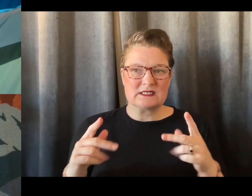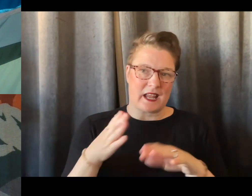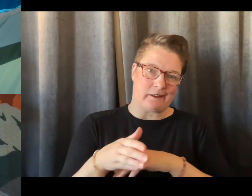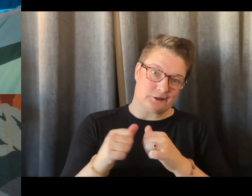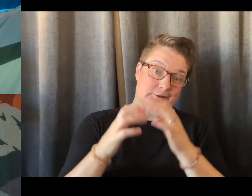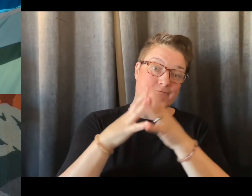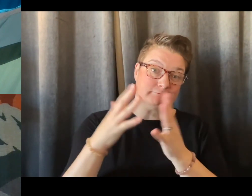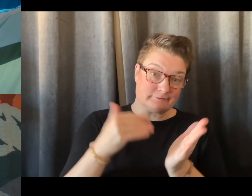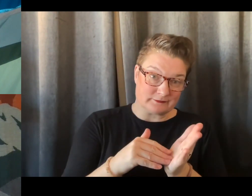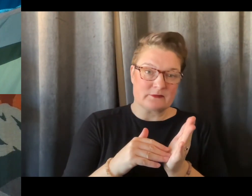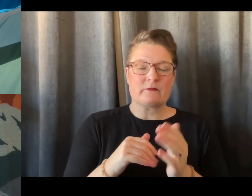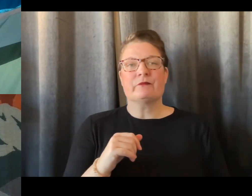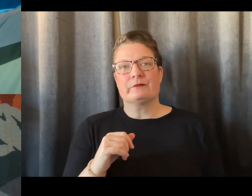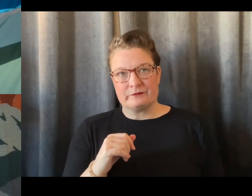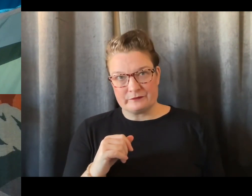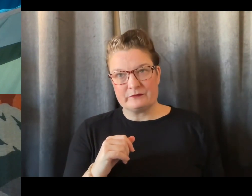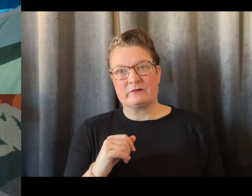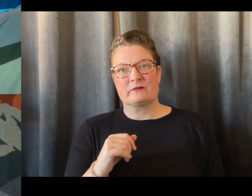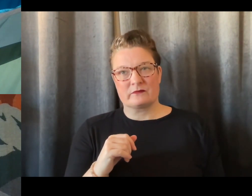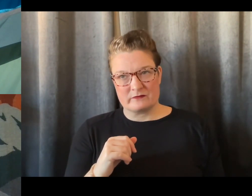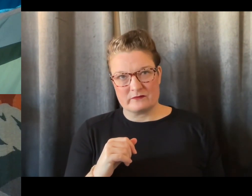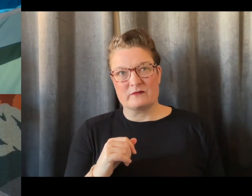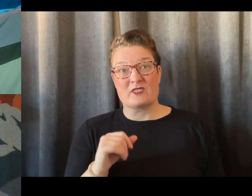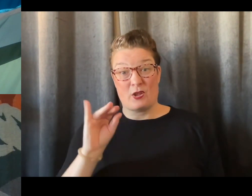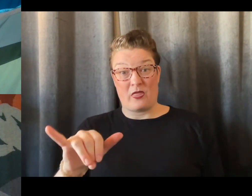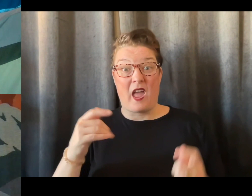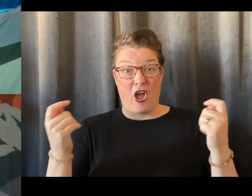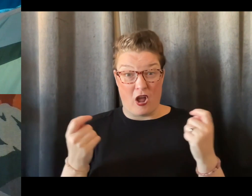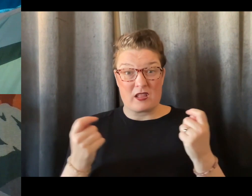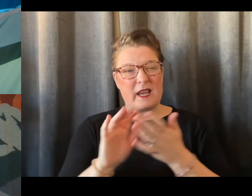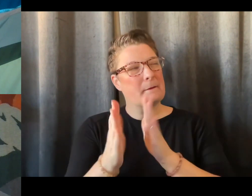And it's become really this holiday for as like a collective grieving.